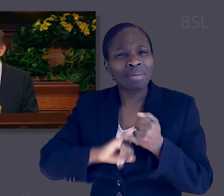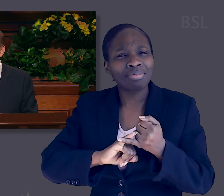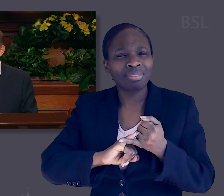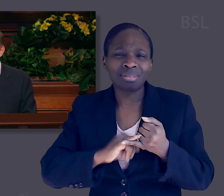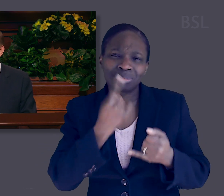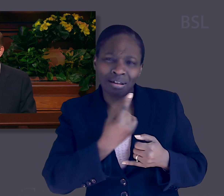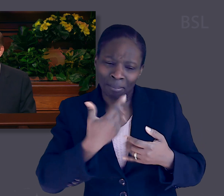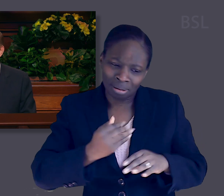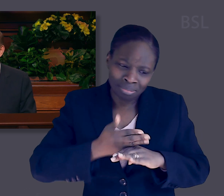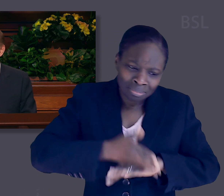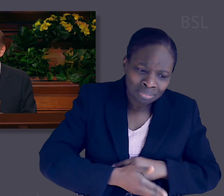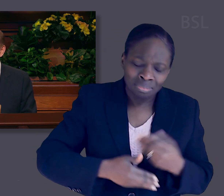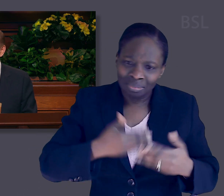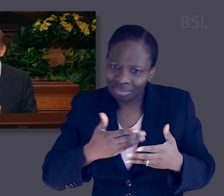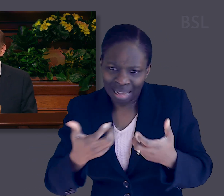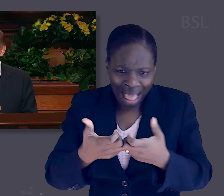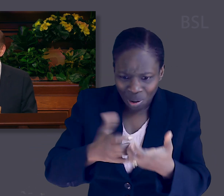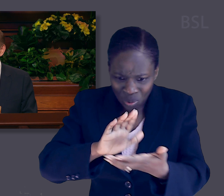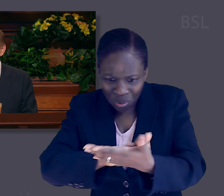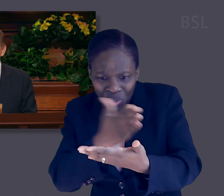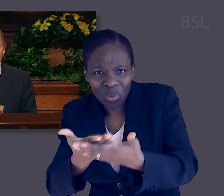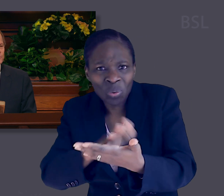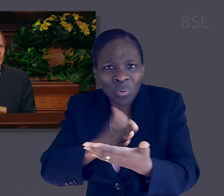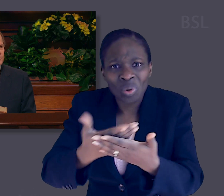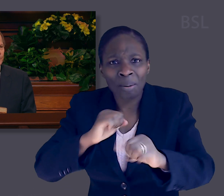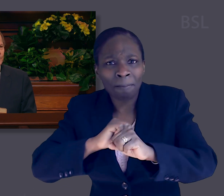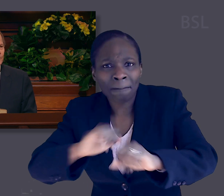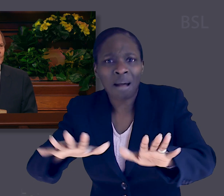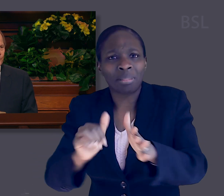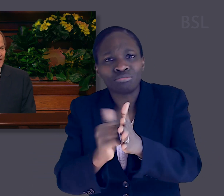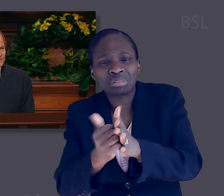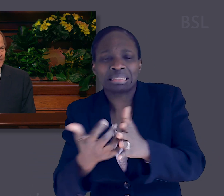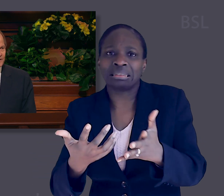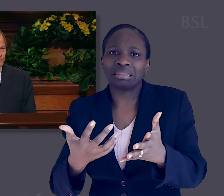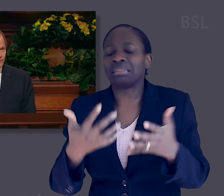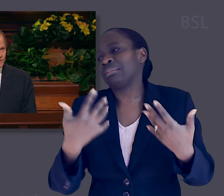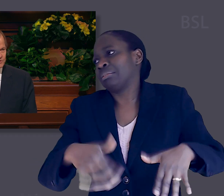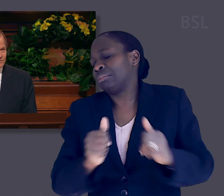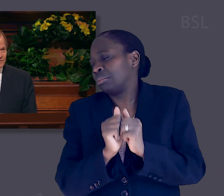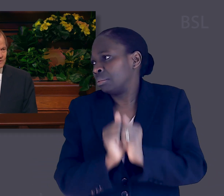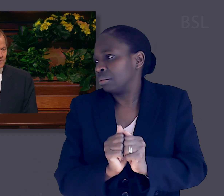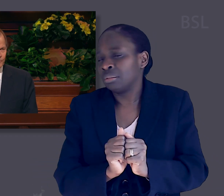Joseph Smith did to get this sacred book of scripture translated and published.